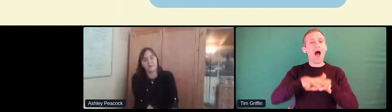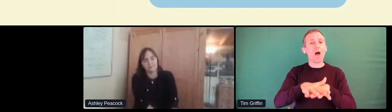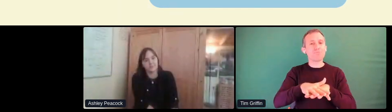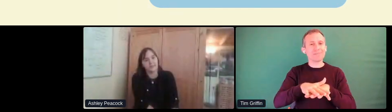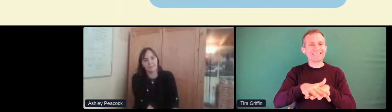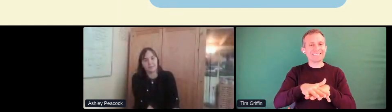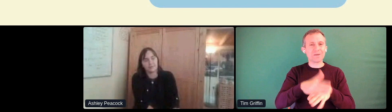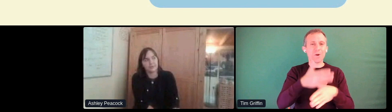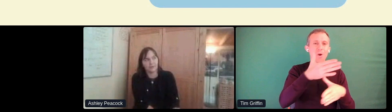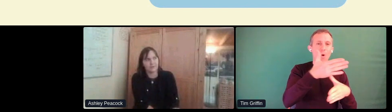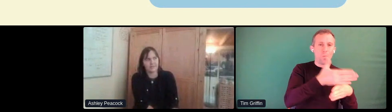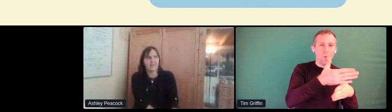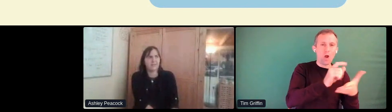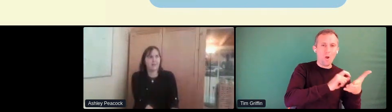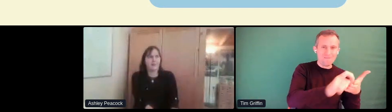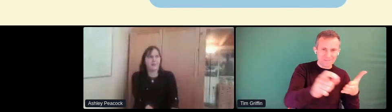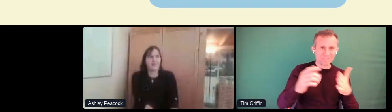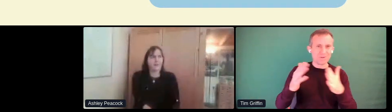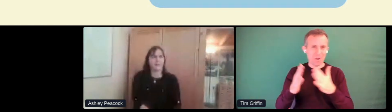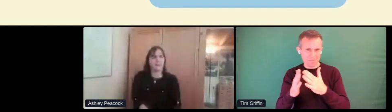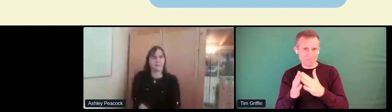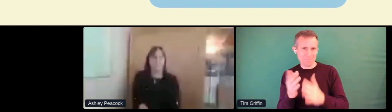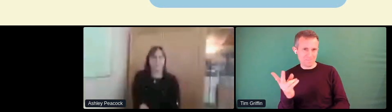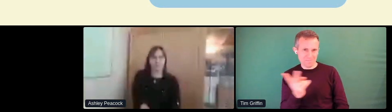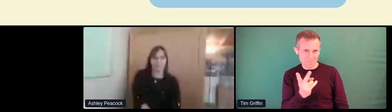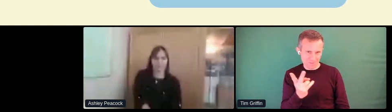being able to go to the office, I don't think I would work for a job if it was fully remote.